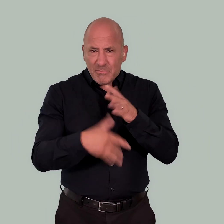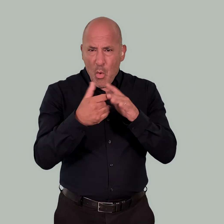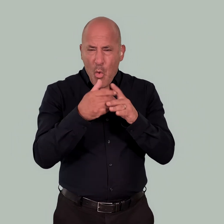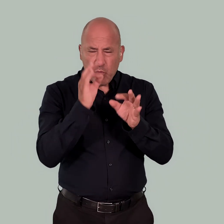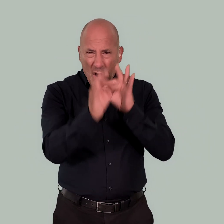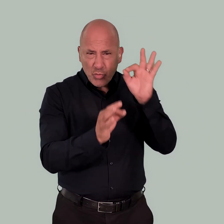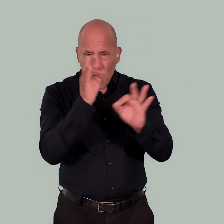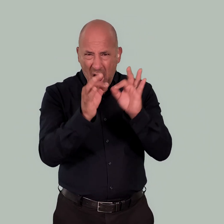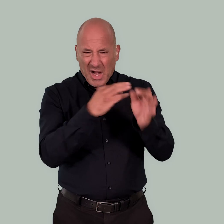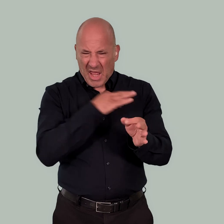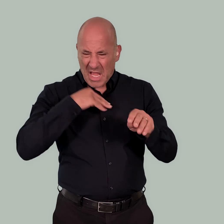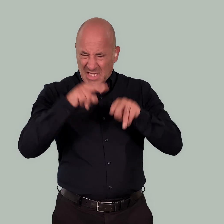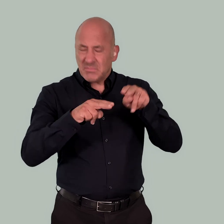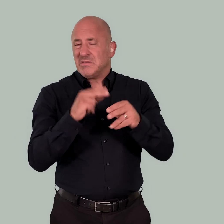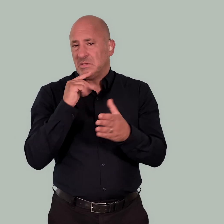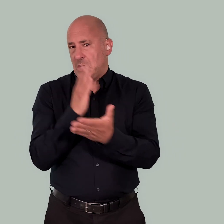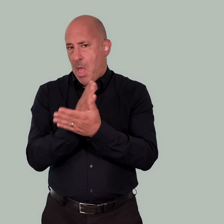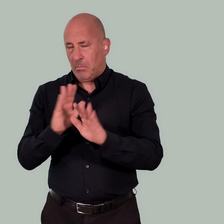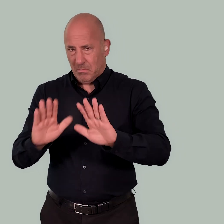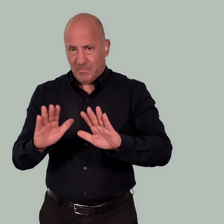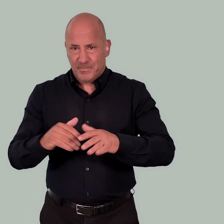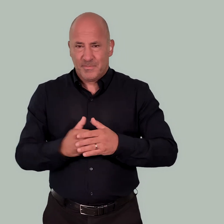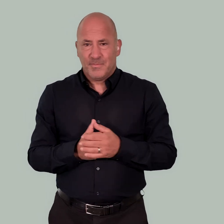which uses a more detailed questionnaire and clinical assessment.